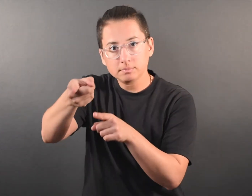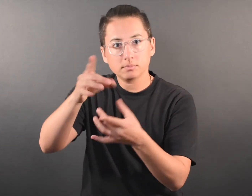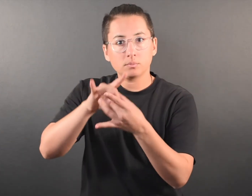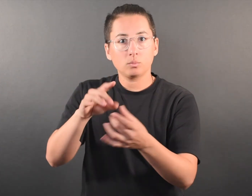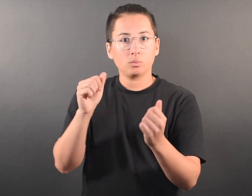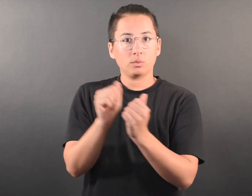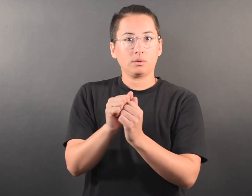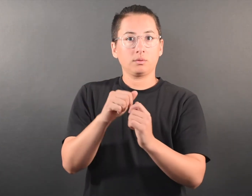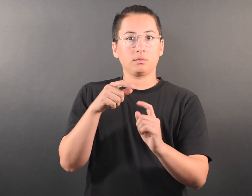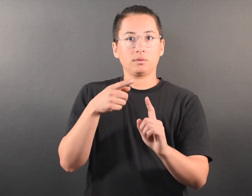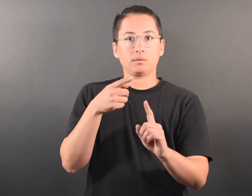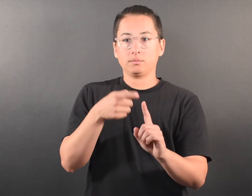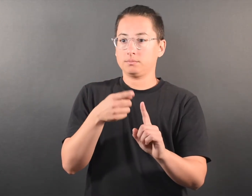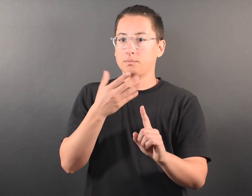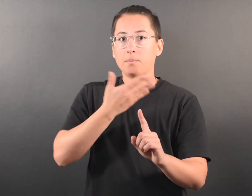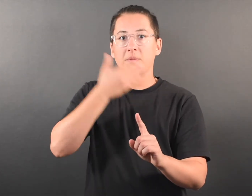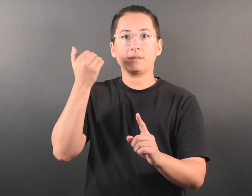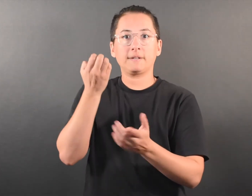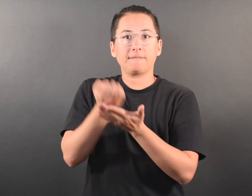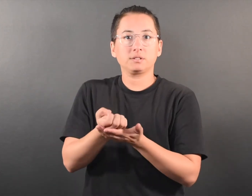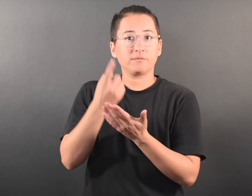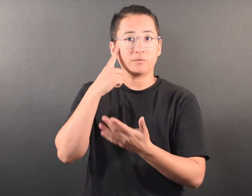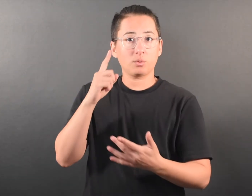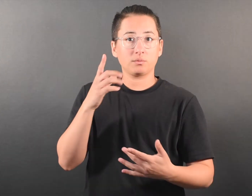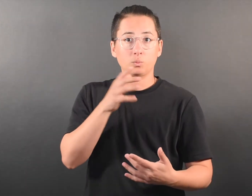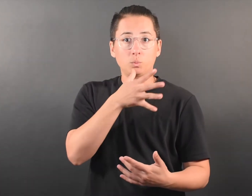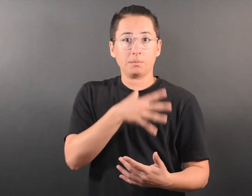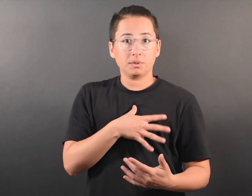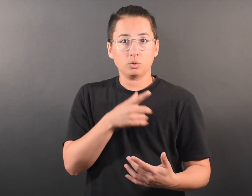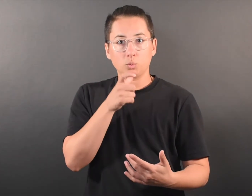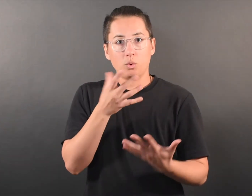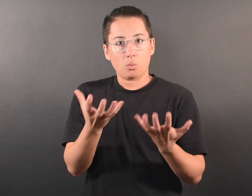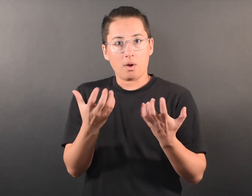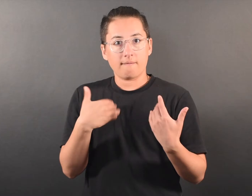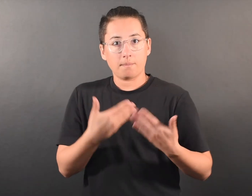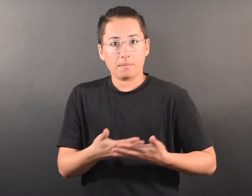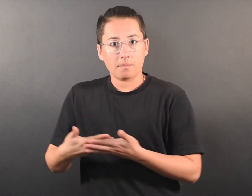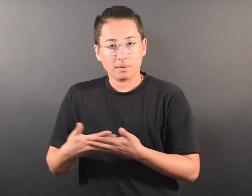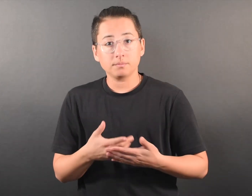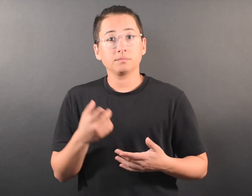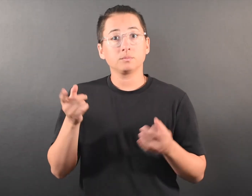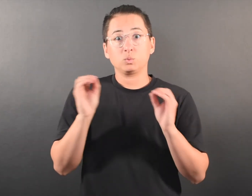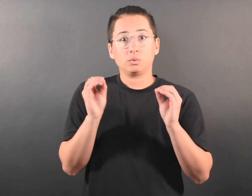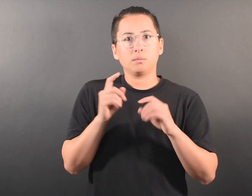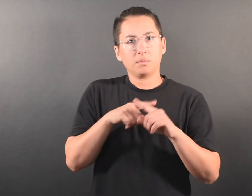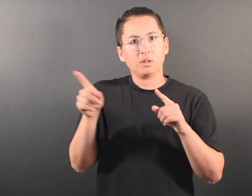the best evidence comes from women who got sick with COVID-19 while pregnant.